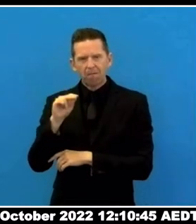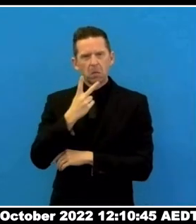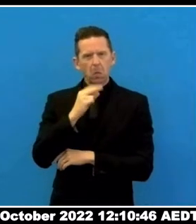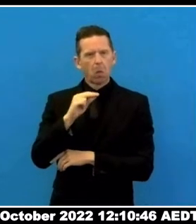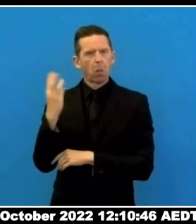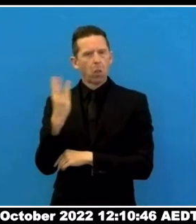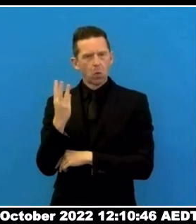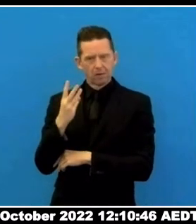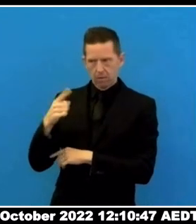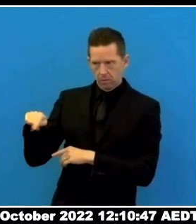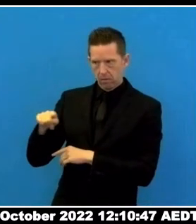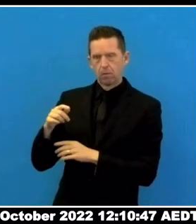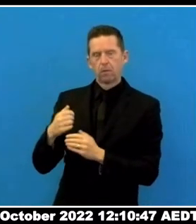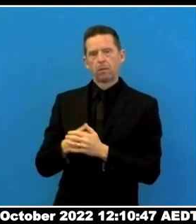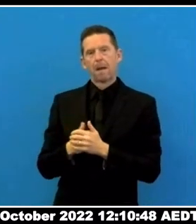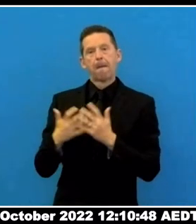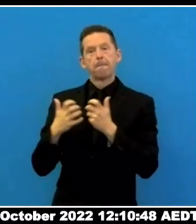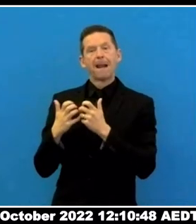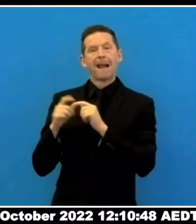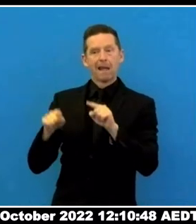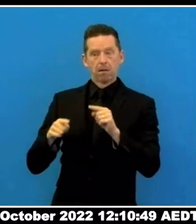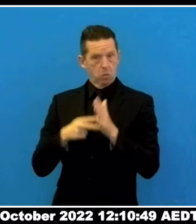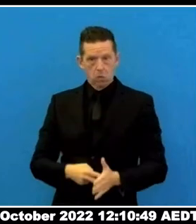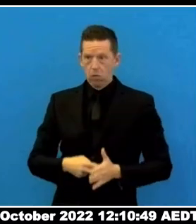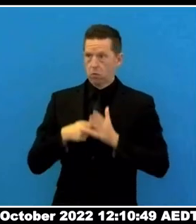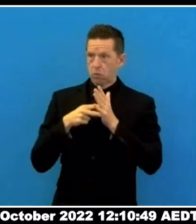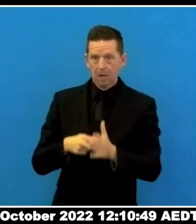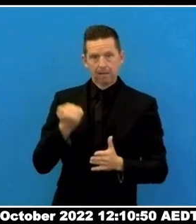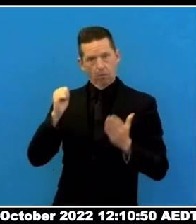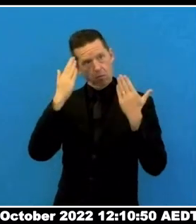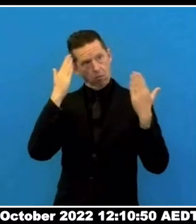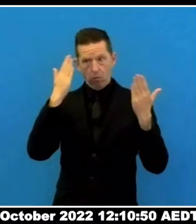and many have been in limbo ever since in terms of their status.